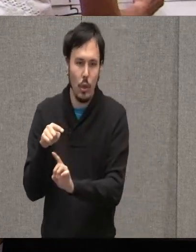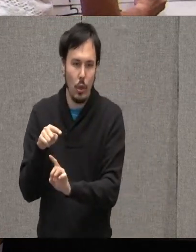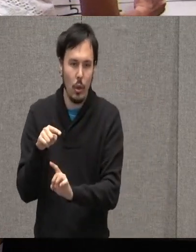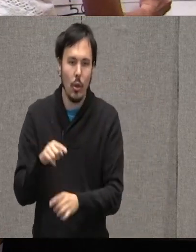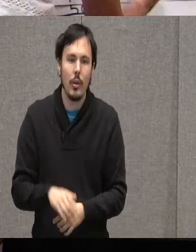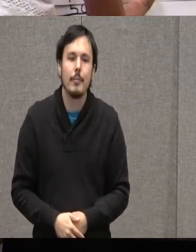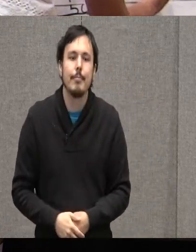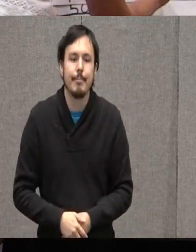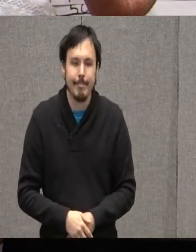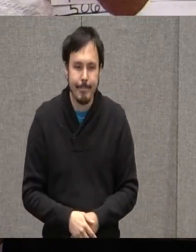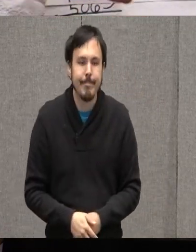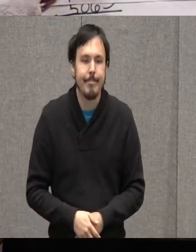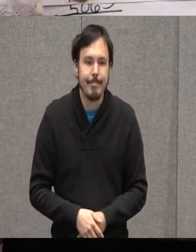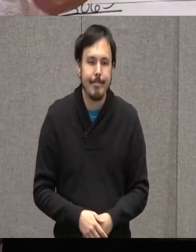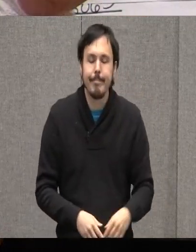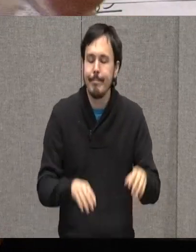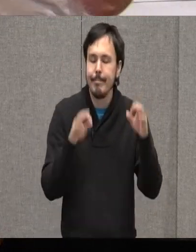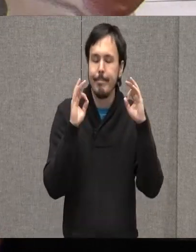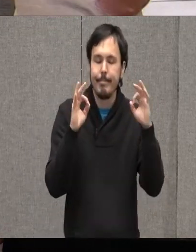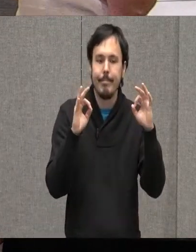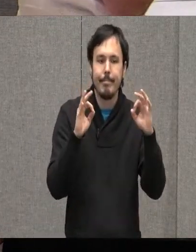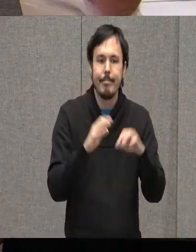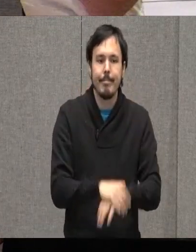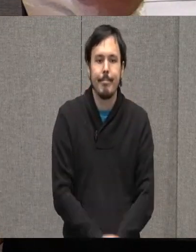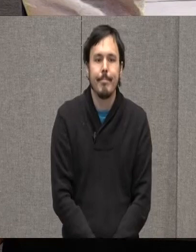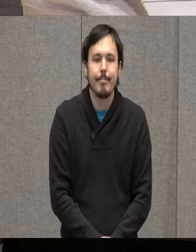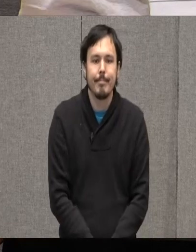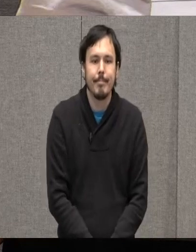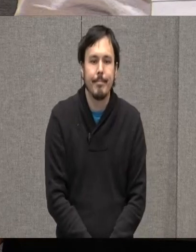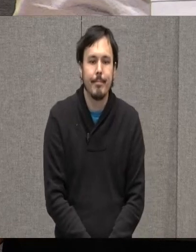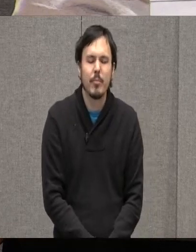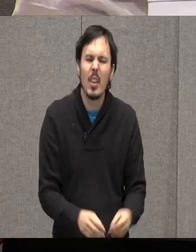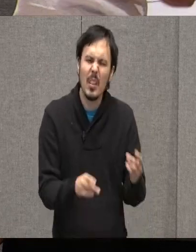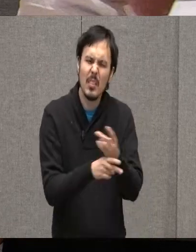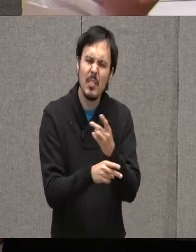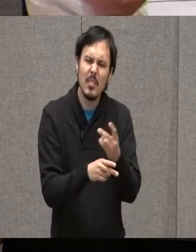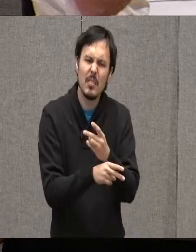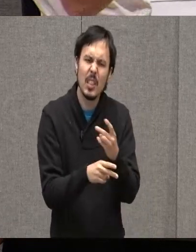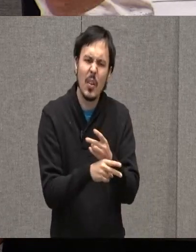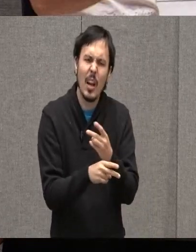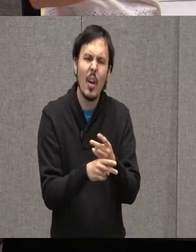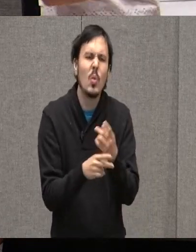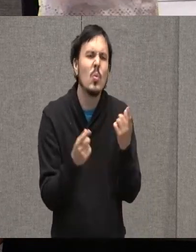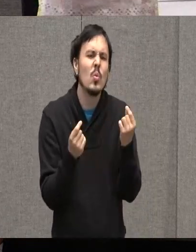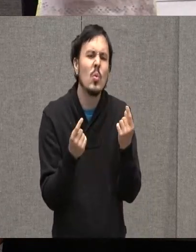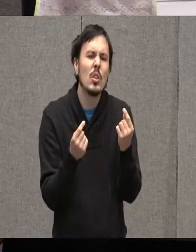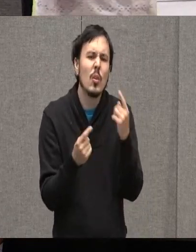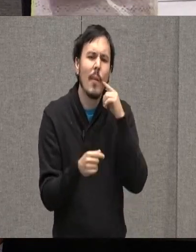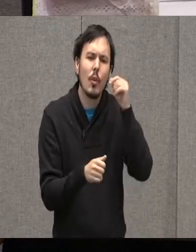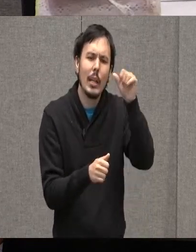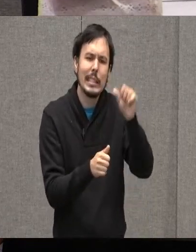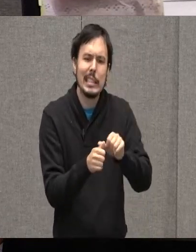All right perfect. So now we need to figure out what do we do to each of these denominators